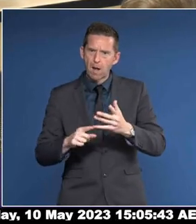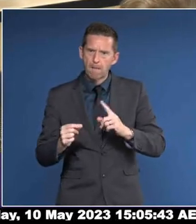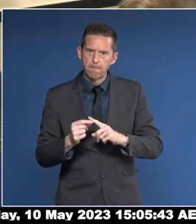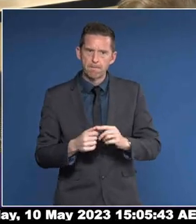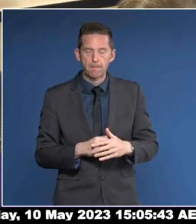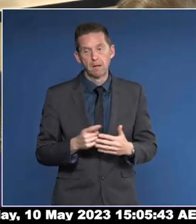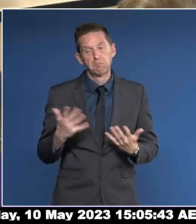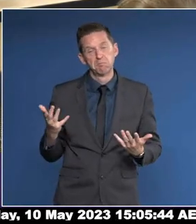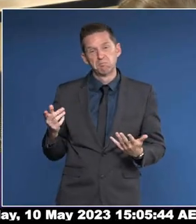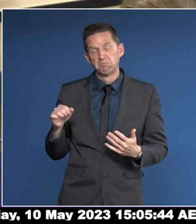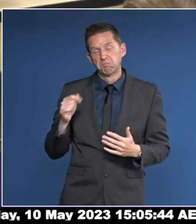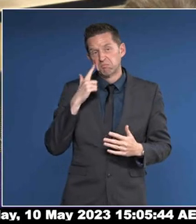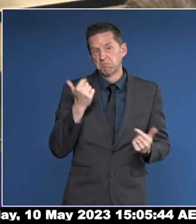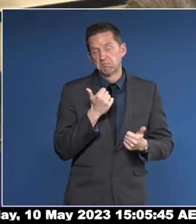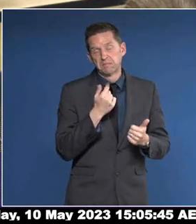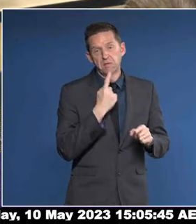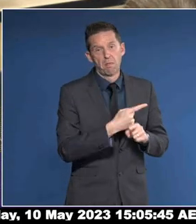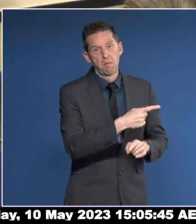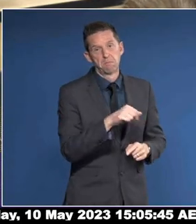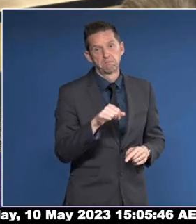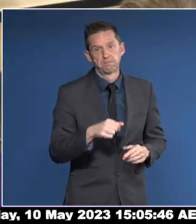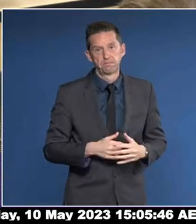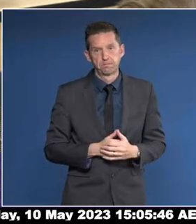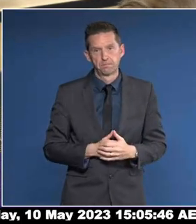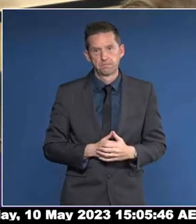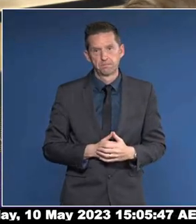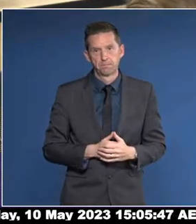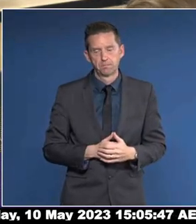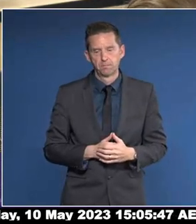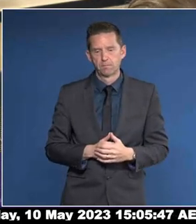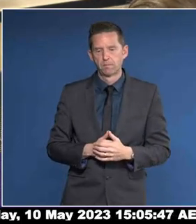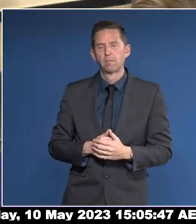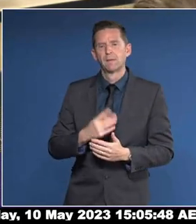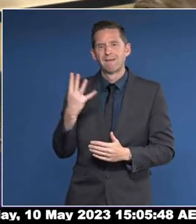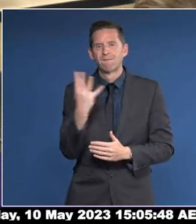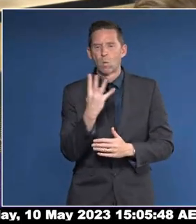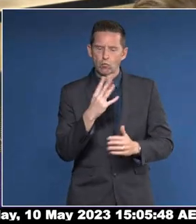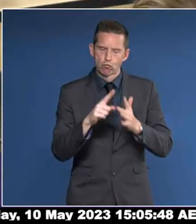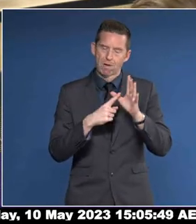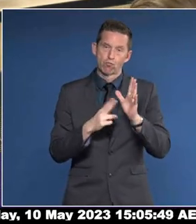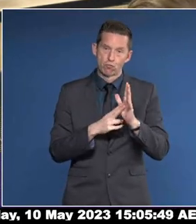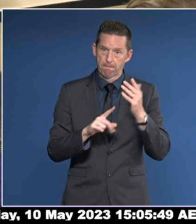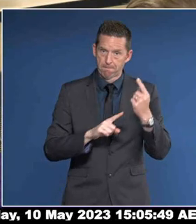At the meeting on 14 January - and if I can take you to the agreed fact, I'll